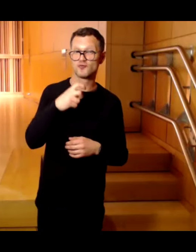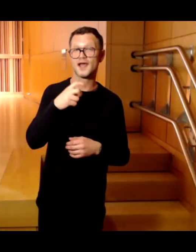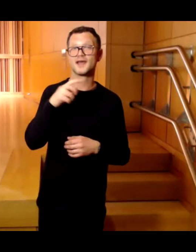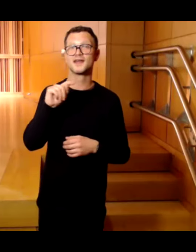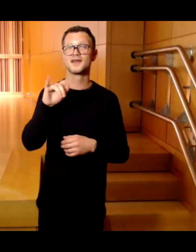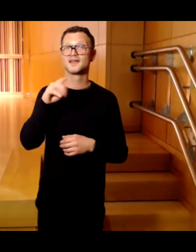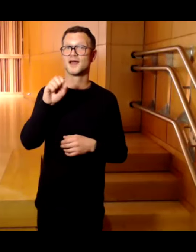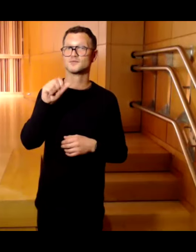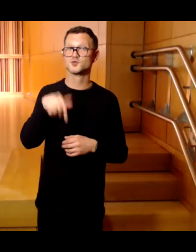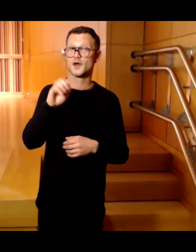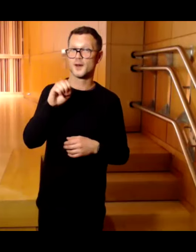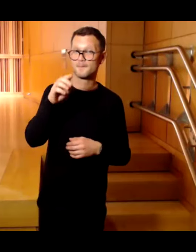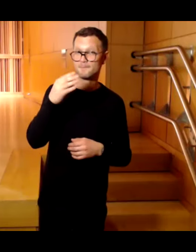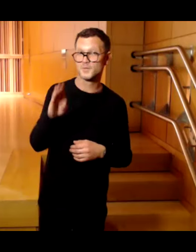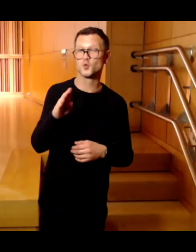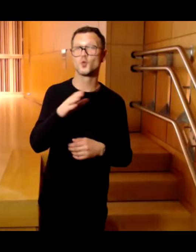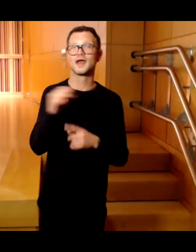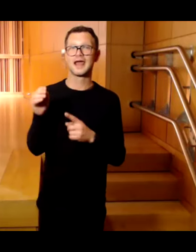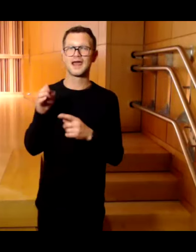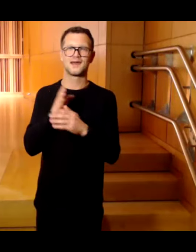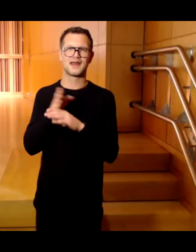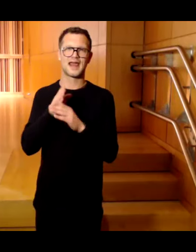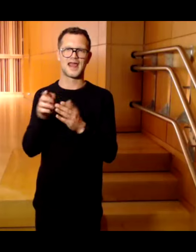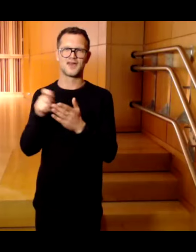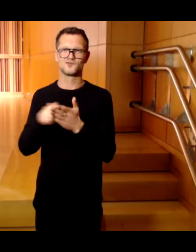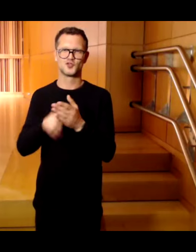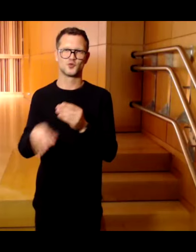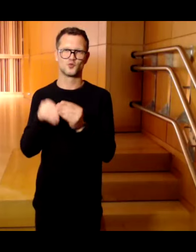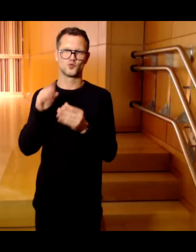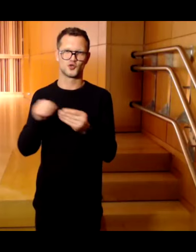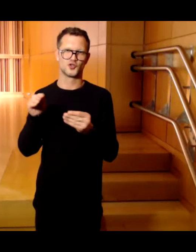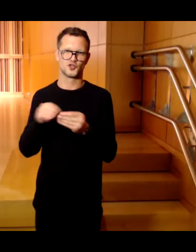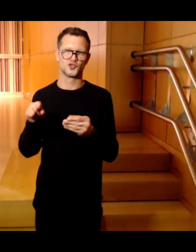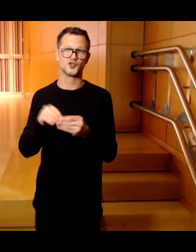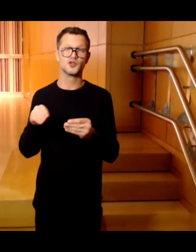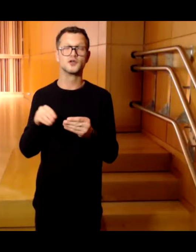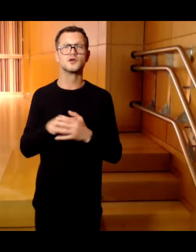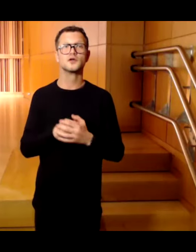and an authoritative afterward to deadline his haunting novella, Phallus.